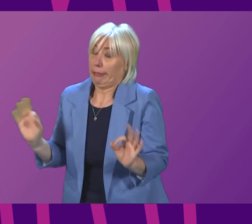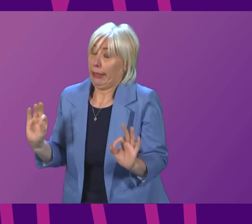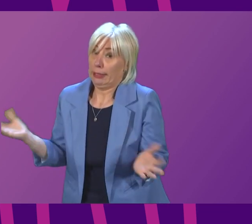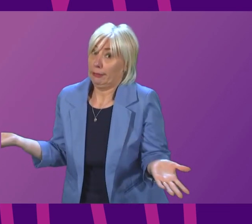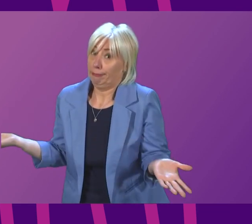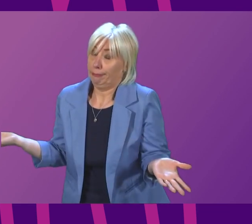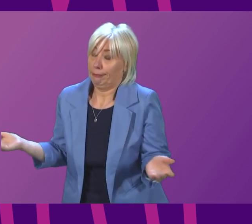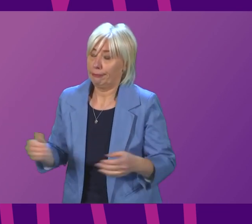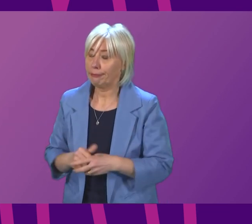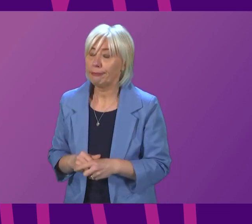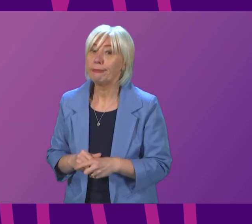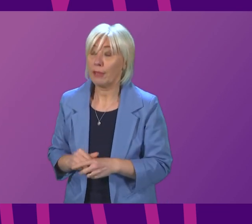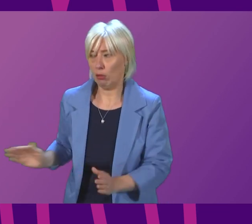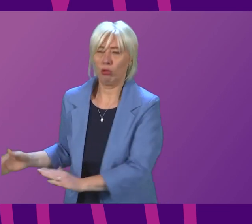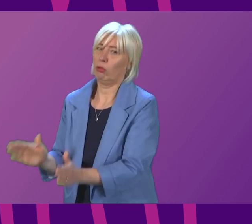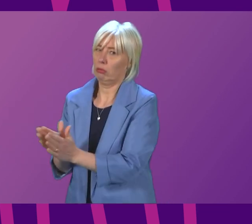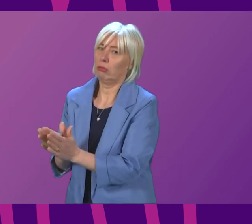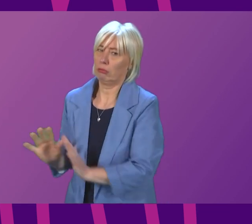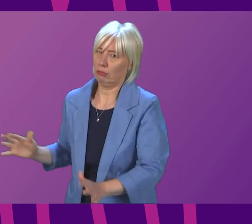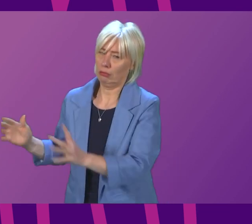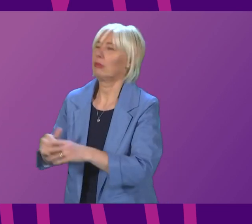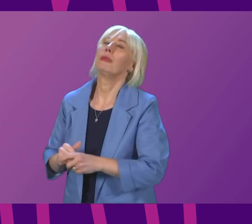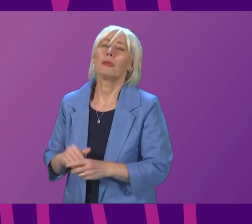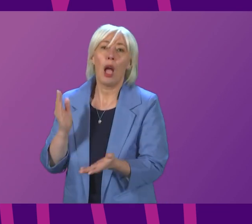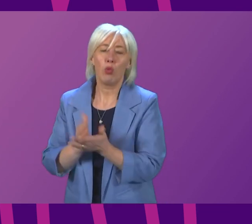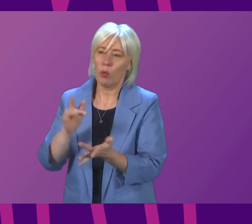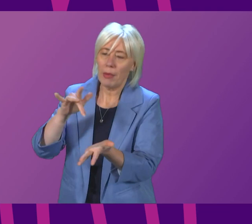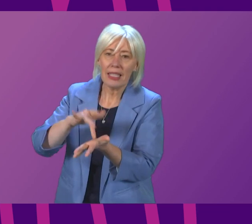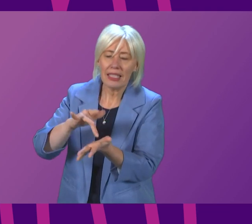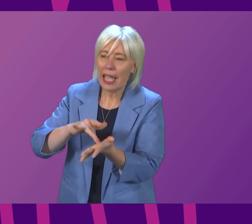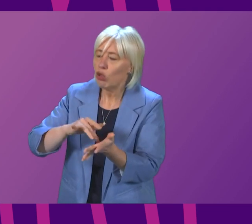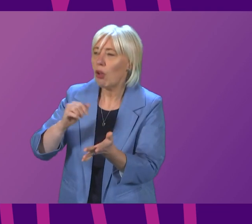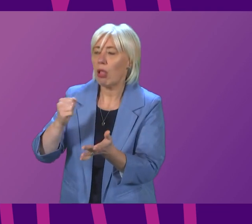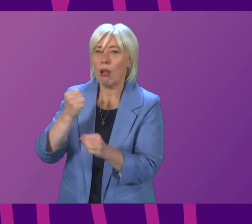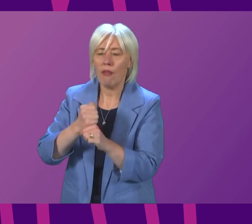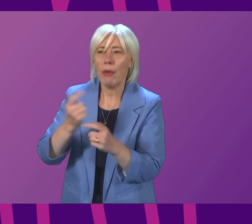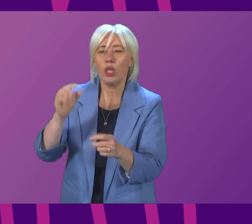I am sure that, if either central Government or local government was to disburse money